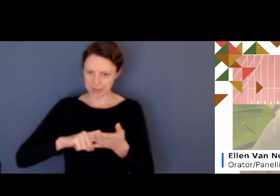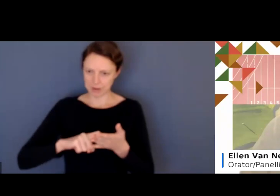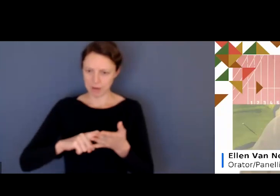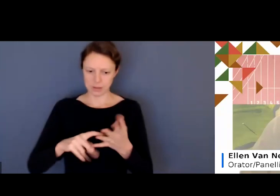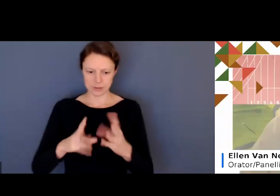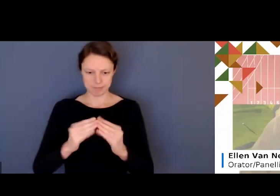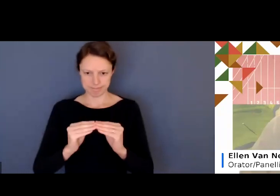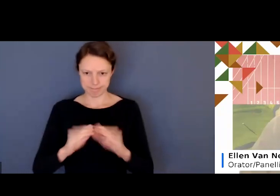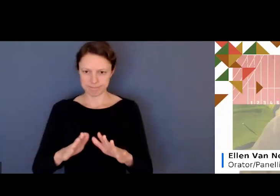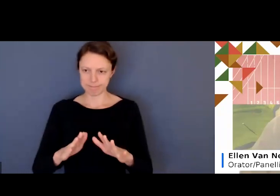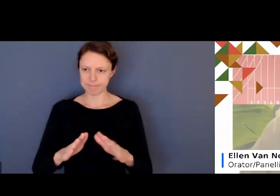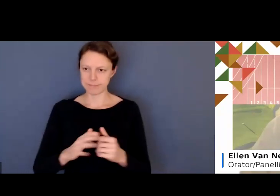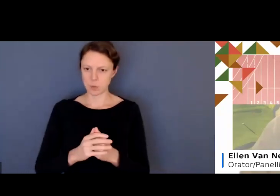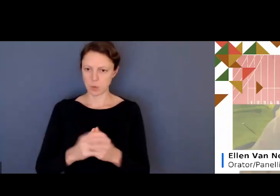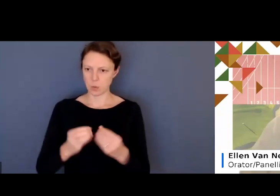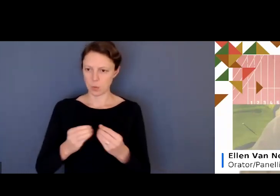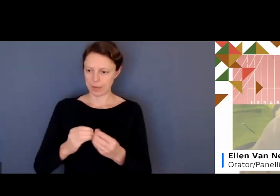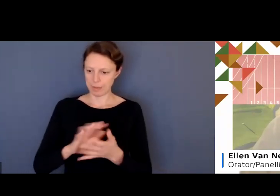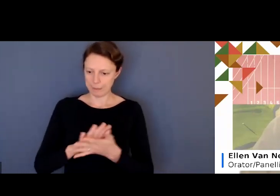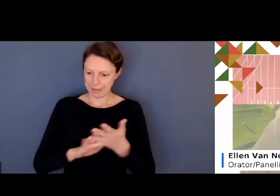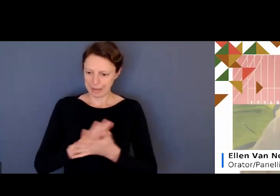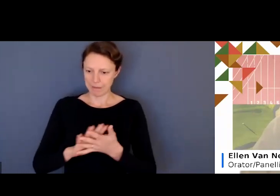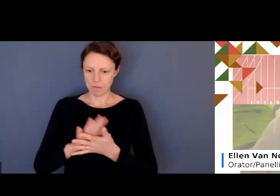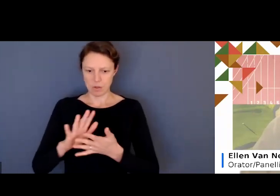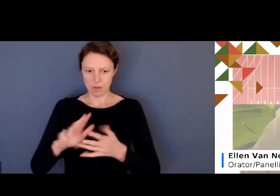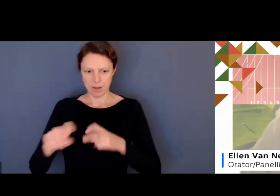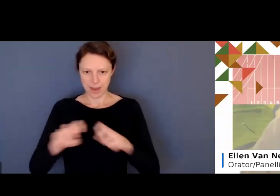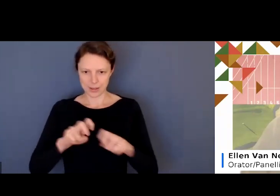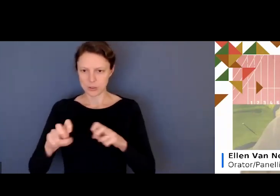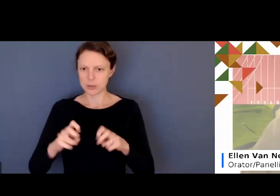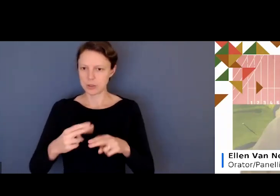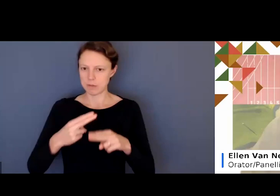Historic and systemic racism.